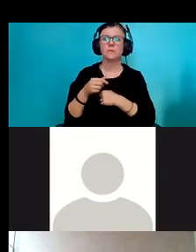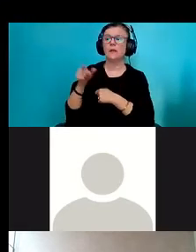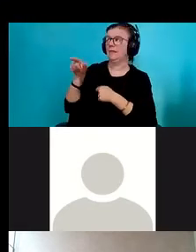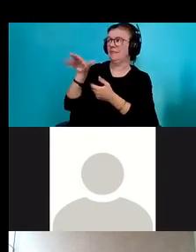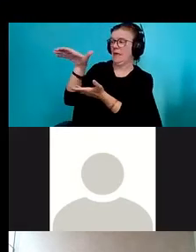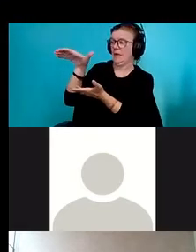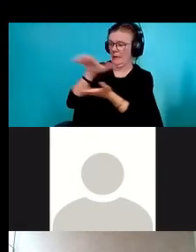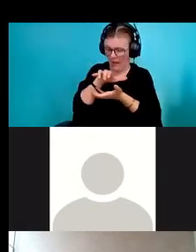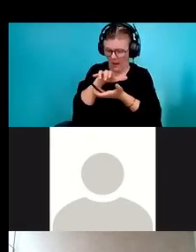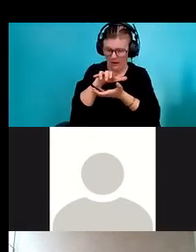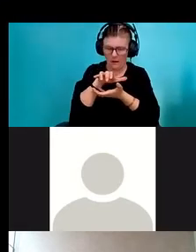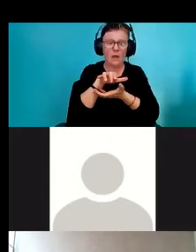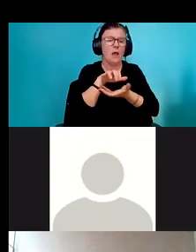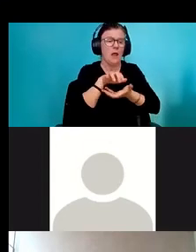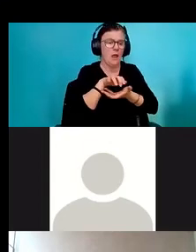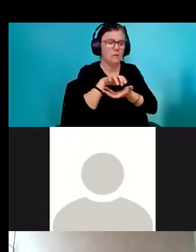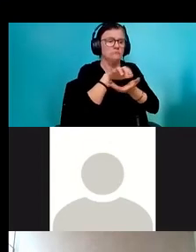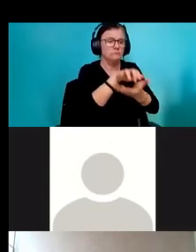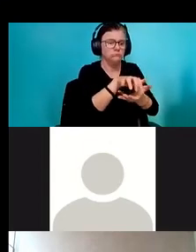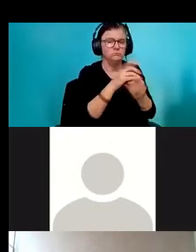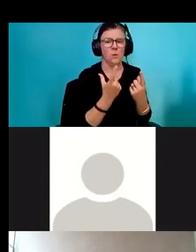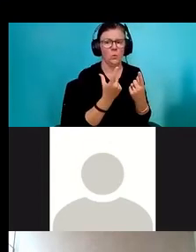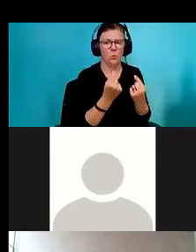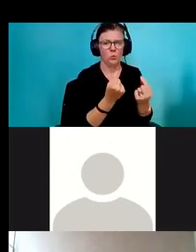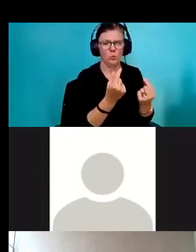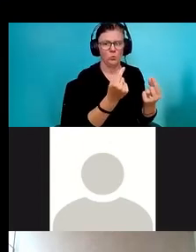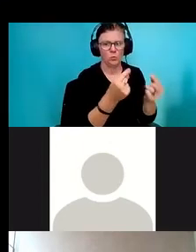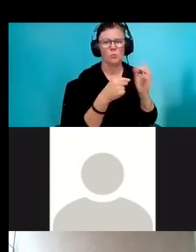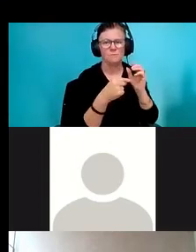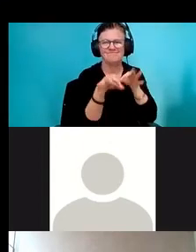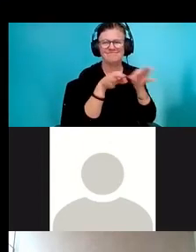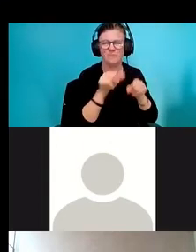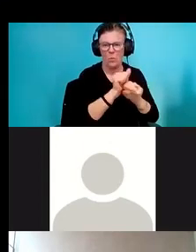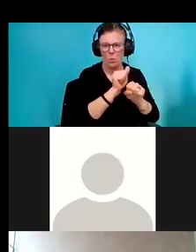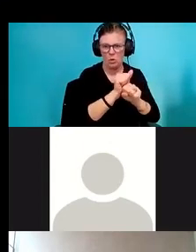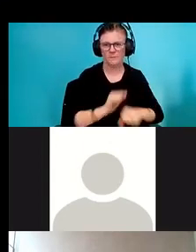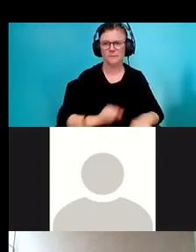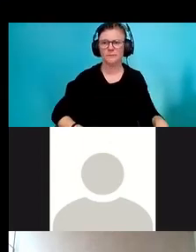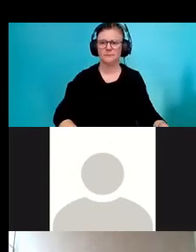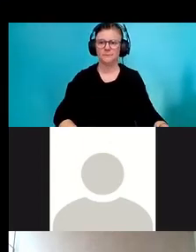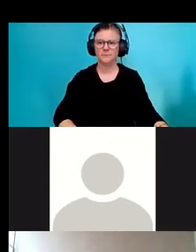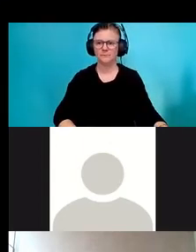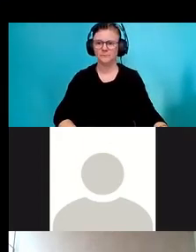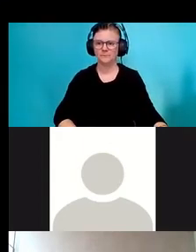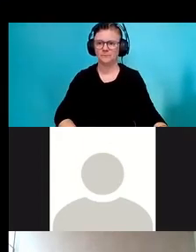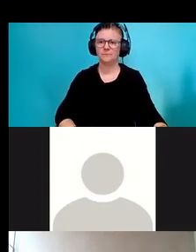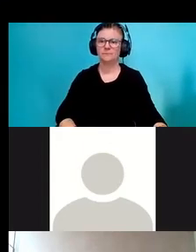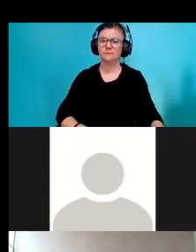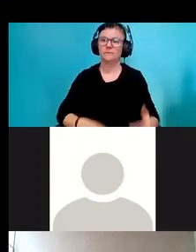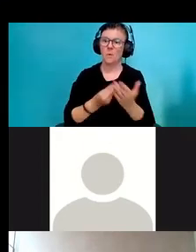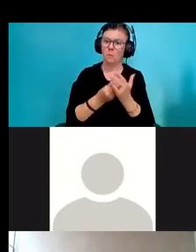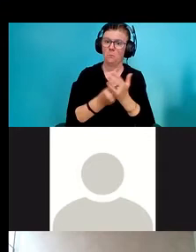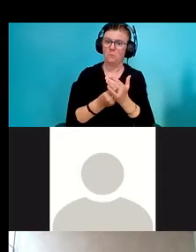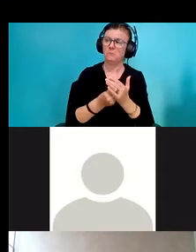it has impacted the work they have been able to provide clients." "Examples of what the funding has provided."